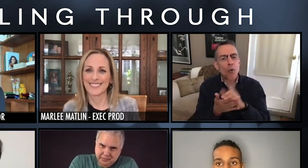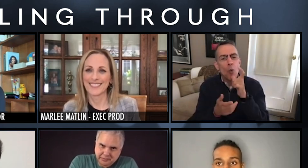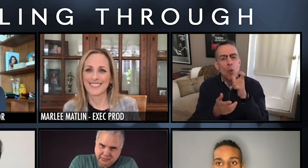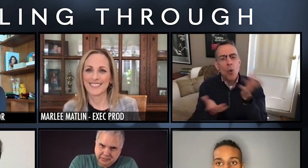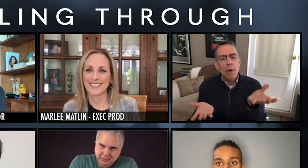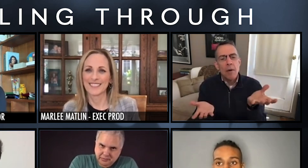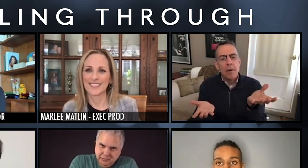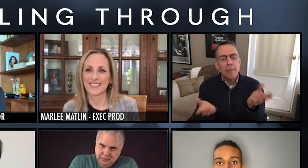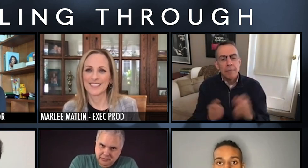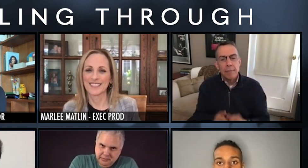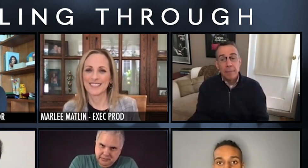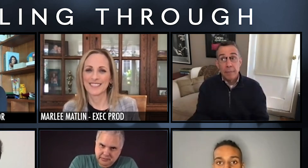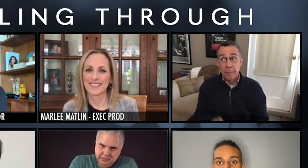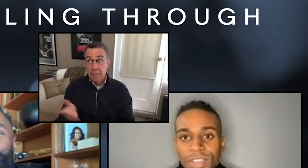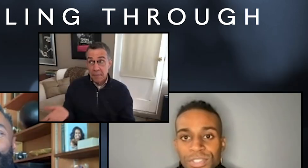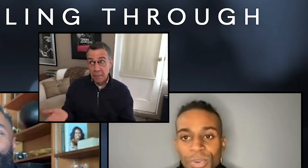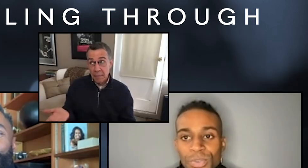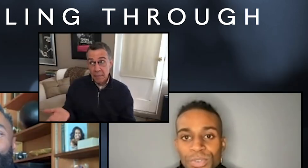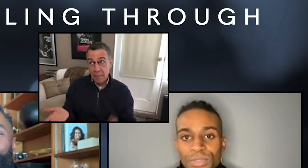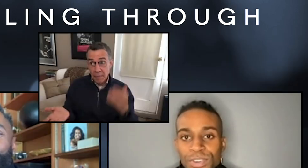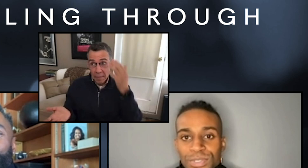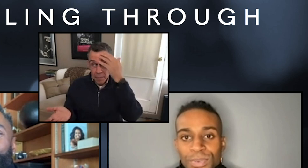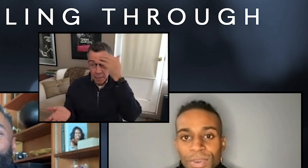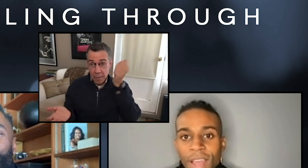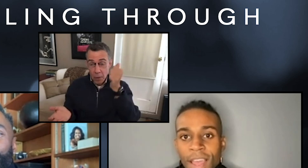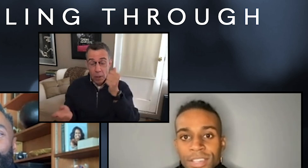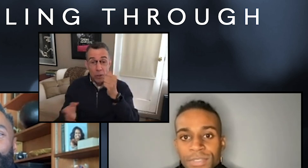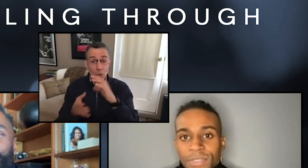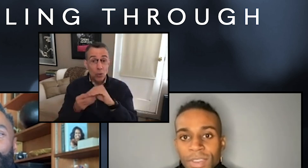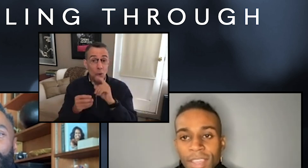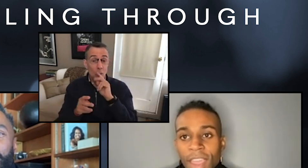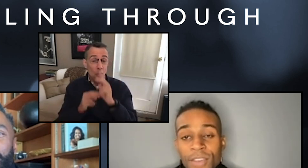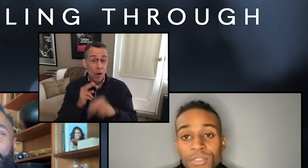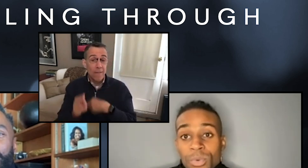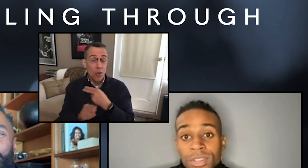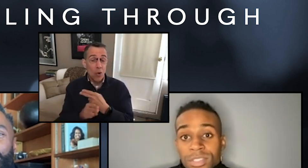Steven: Well, because the story is so universal. I just felt like everyone